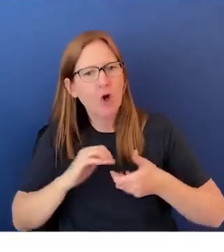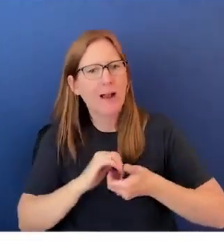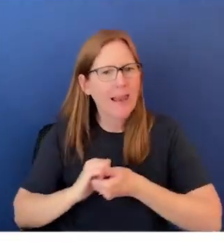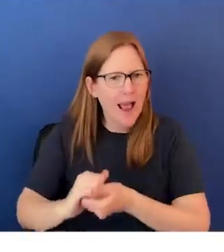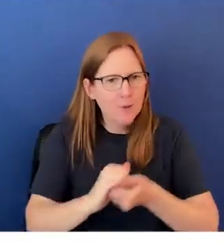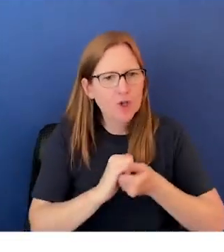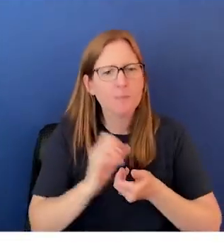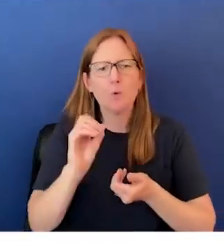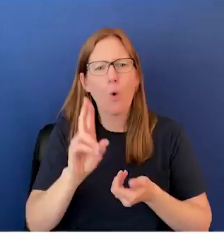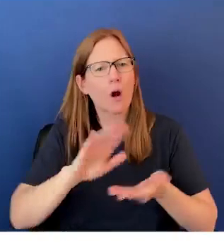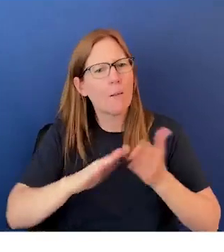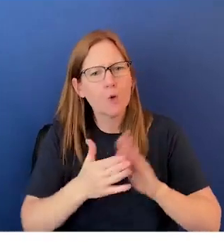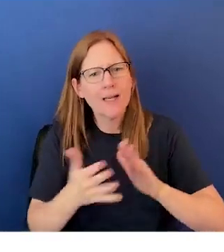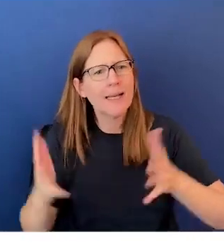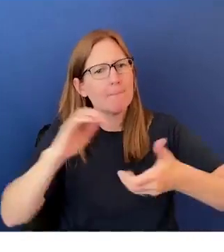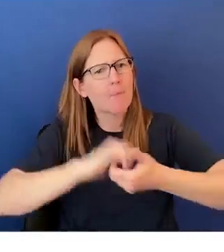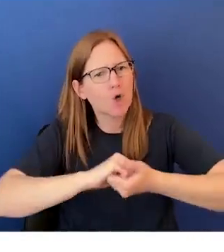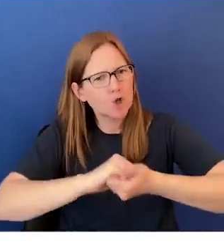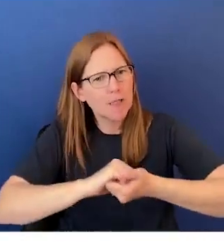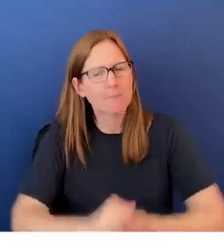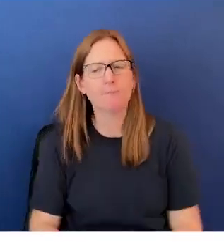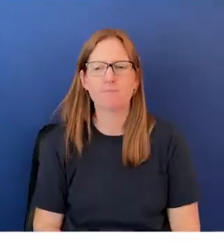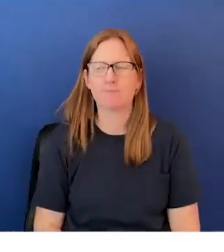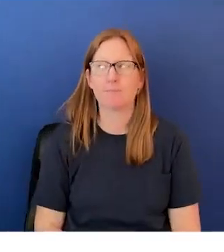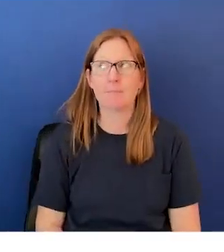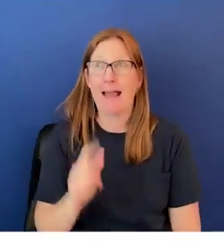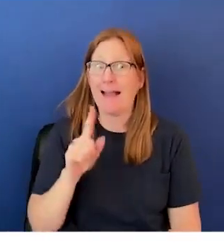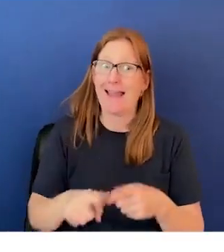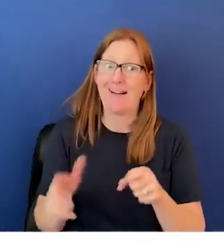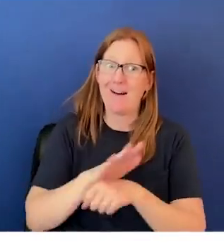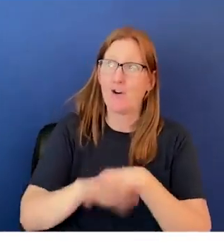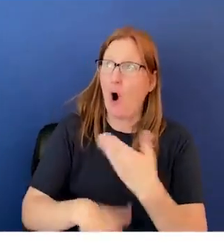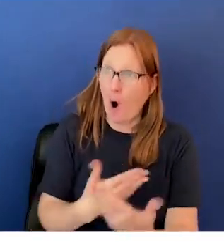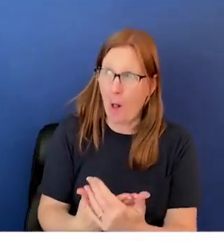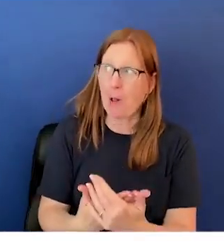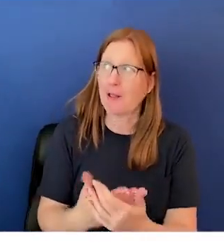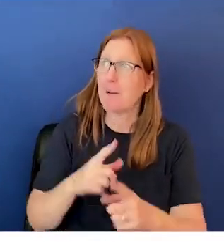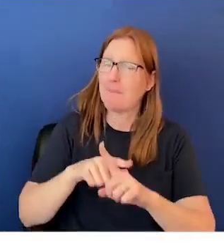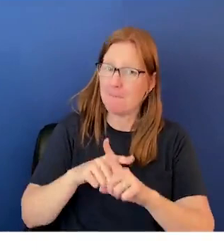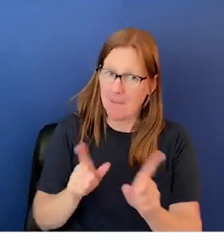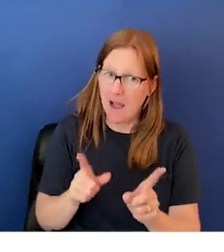I know we won't be able to cover them all, but can you give us some of the examples that you've been thinking of as you've designed this challenge?